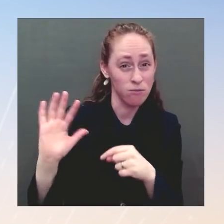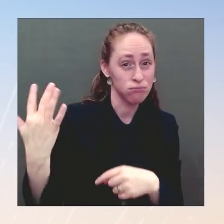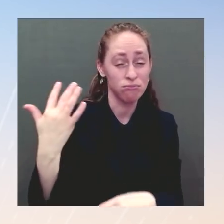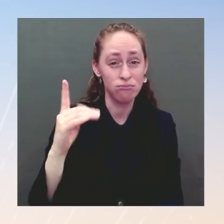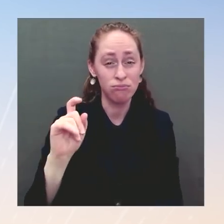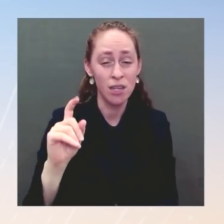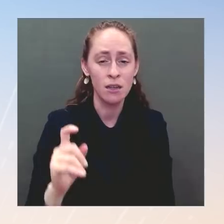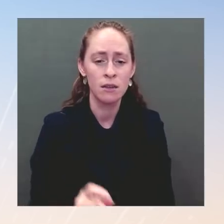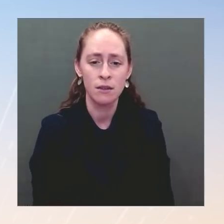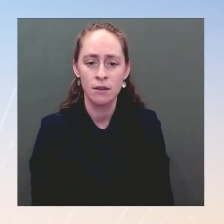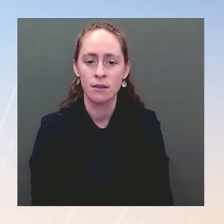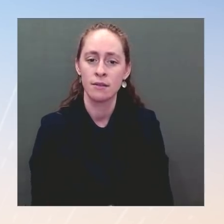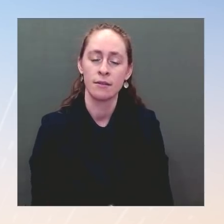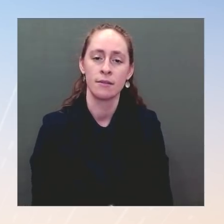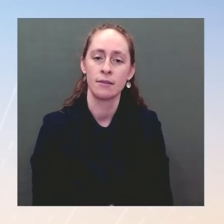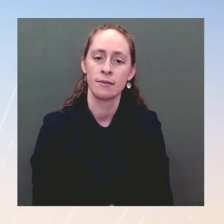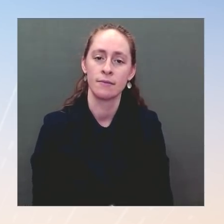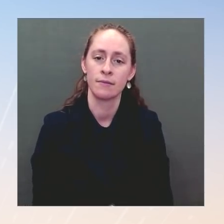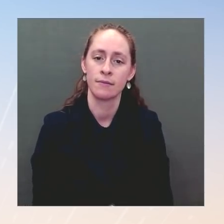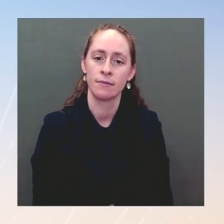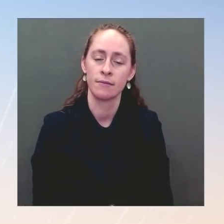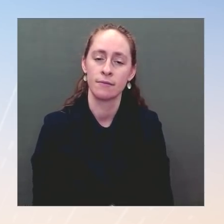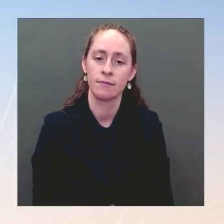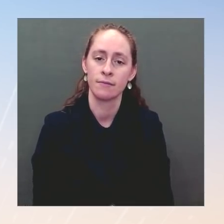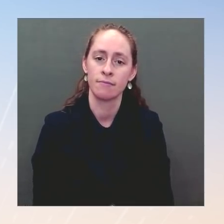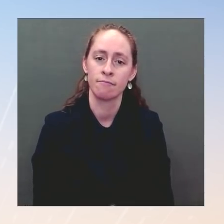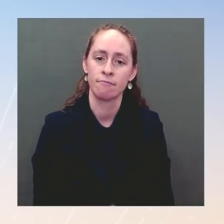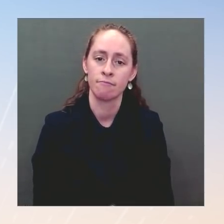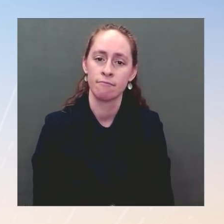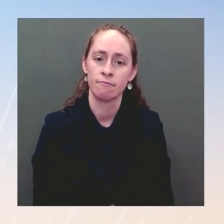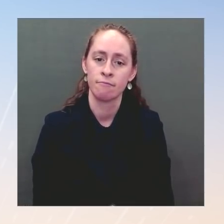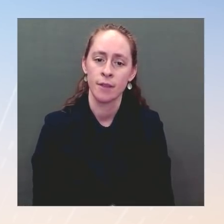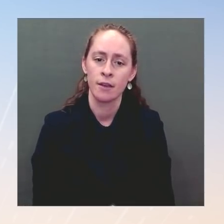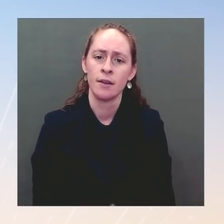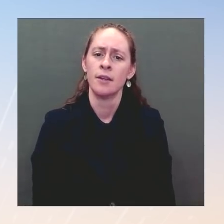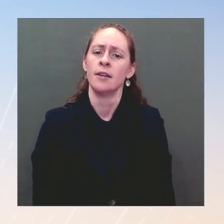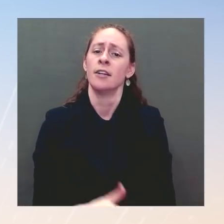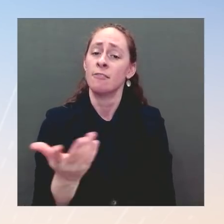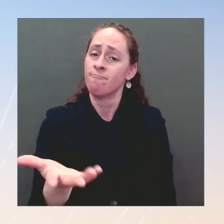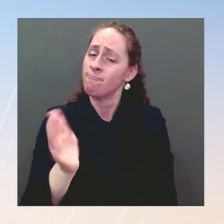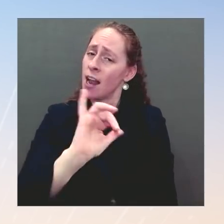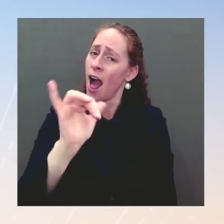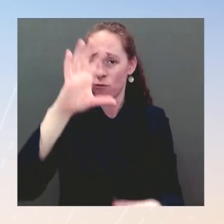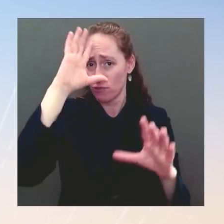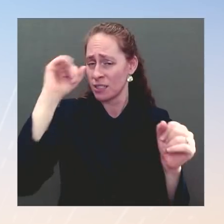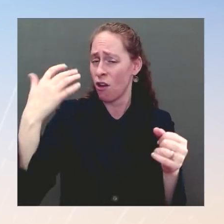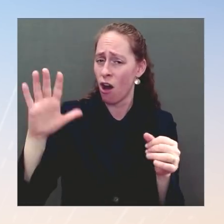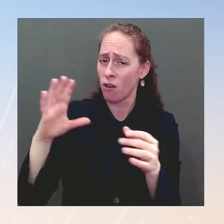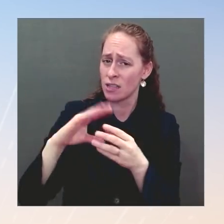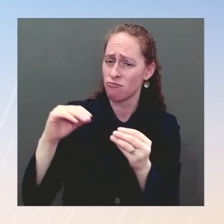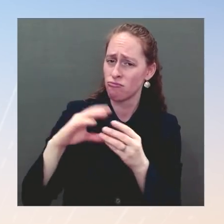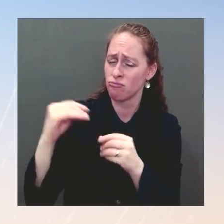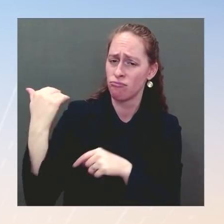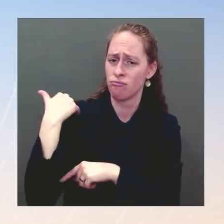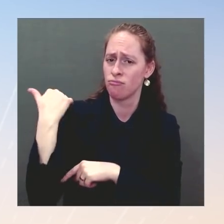standing up for our values is not without cost. What we're trying to do is minimize that cost. So, I don't have a prediction of it right now